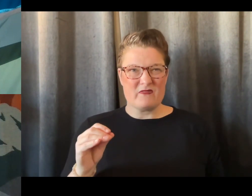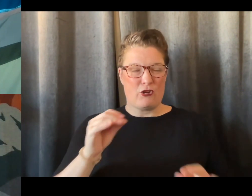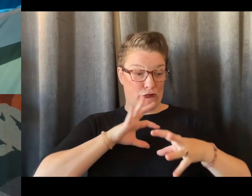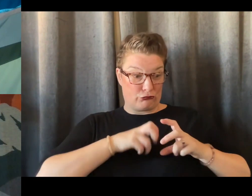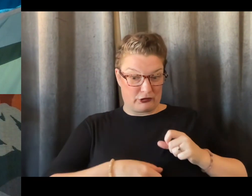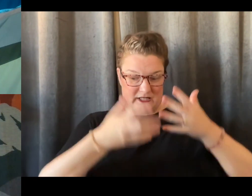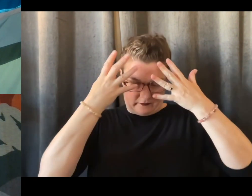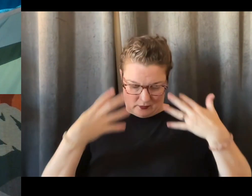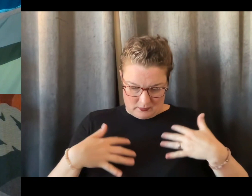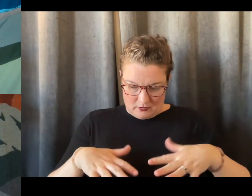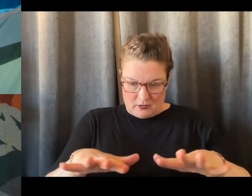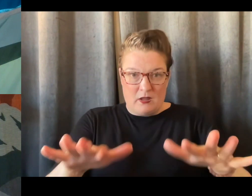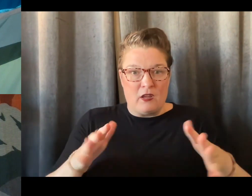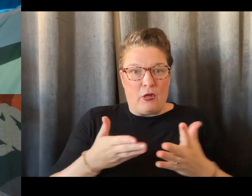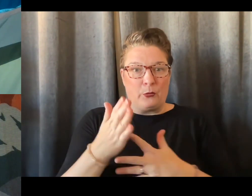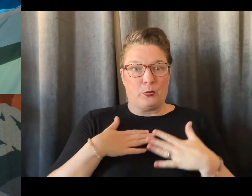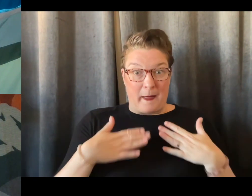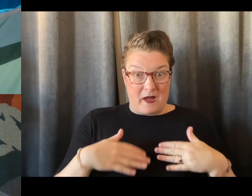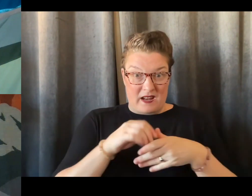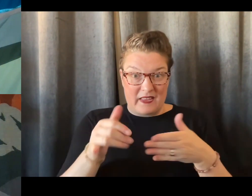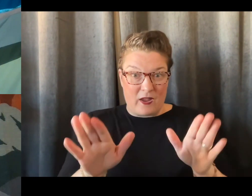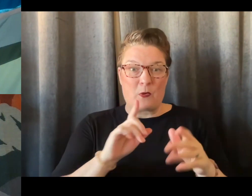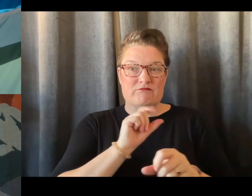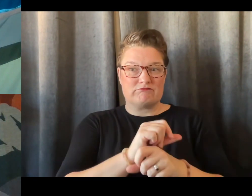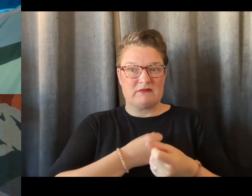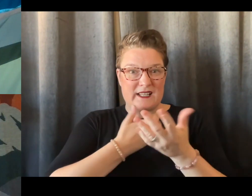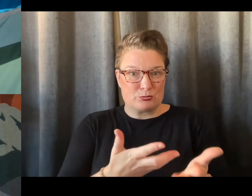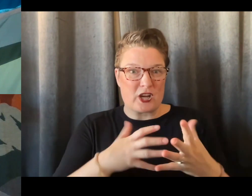voice in that way and really expressing grief with my voice is very powerful.